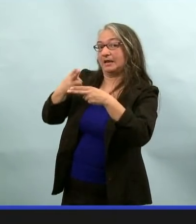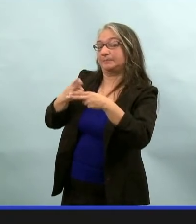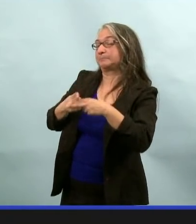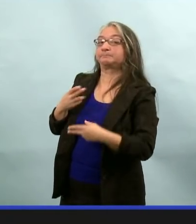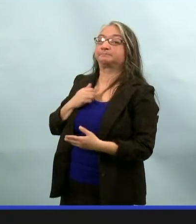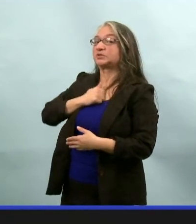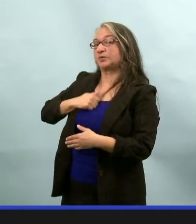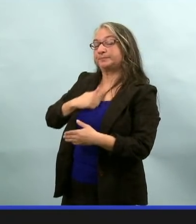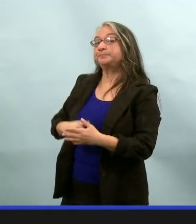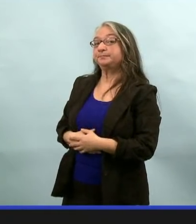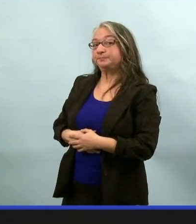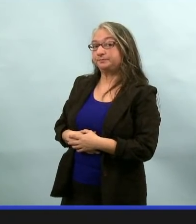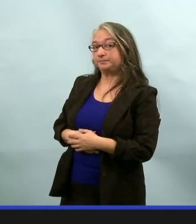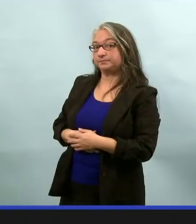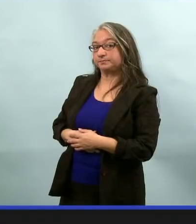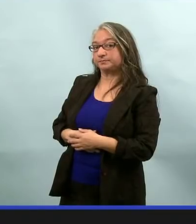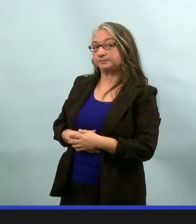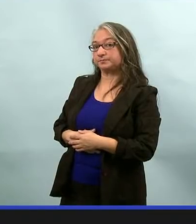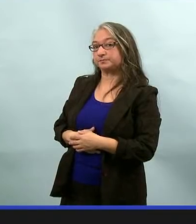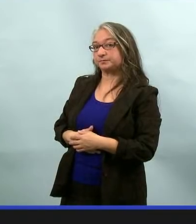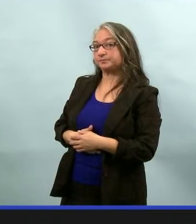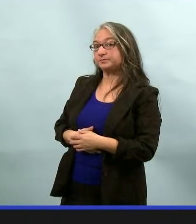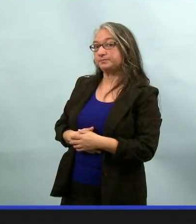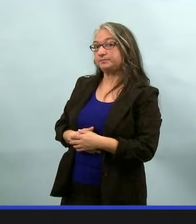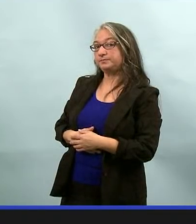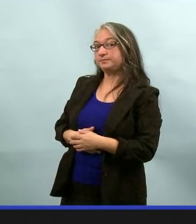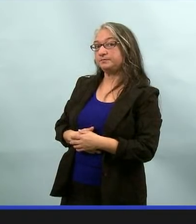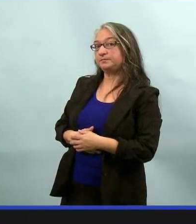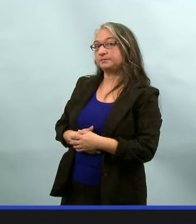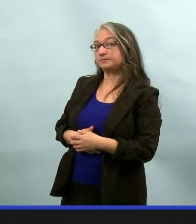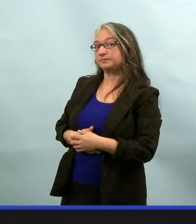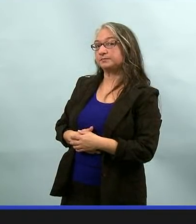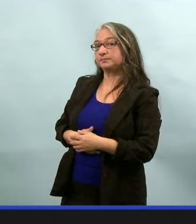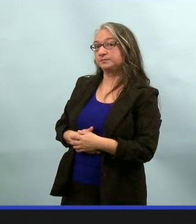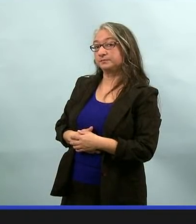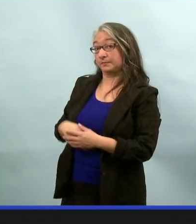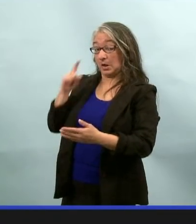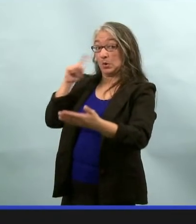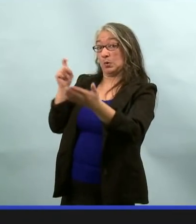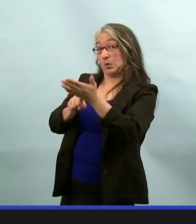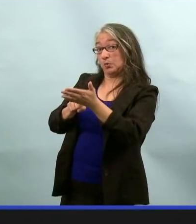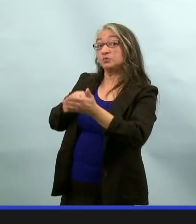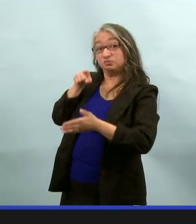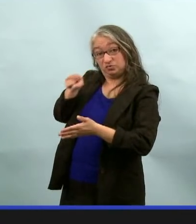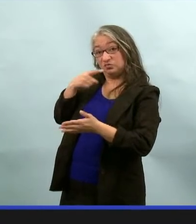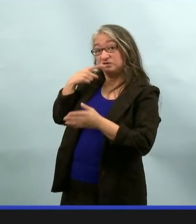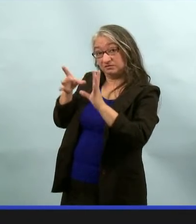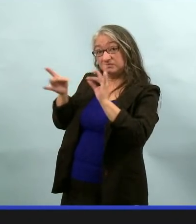i did that you're trying to increase the number of better for icu but at that rhythm do you expect to